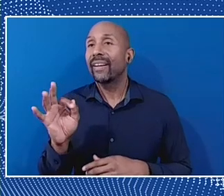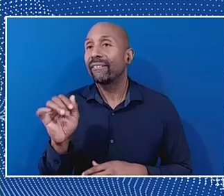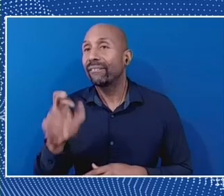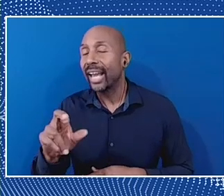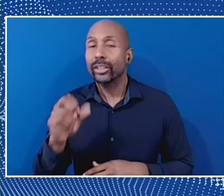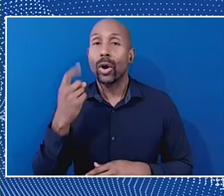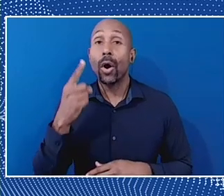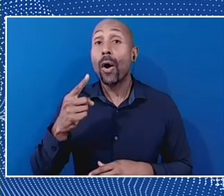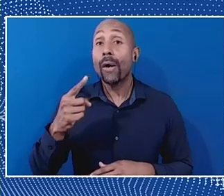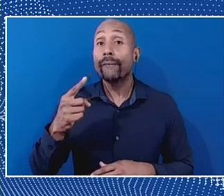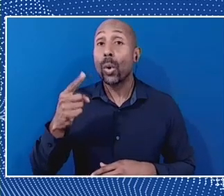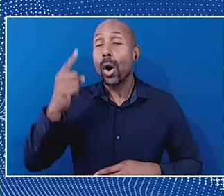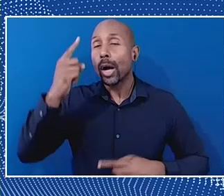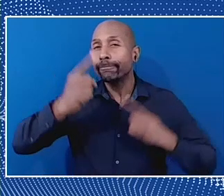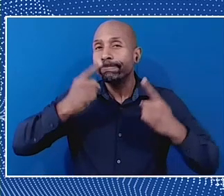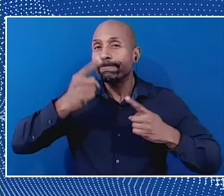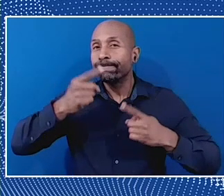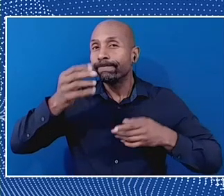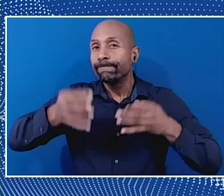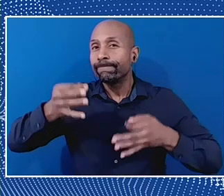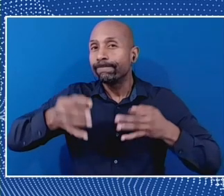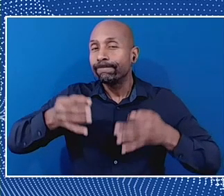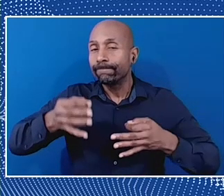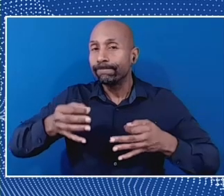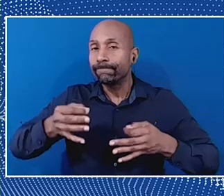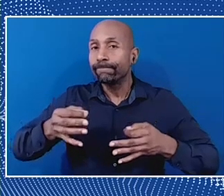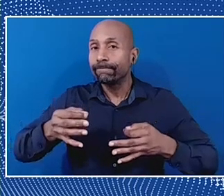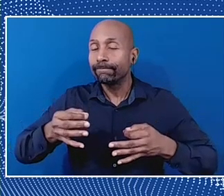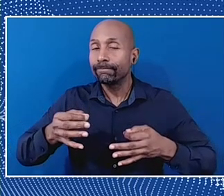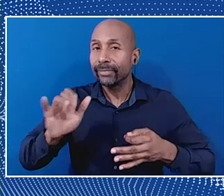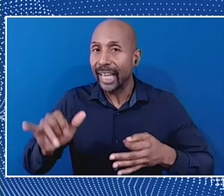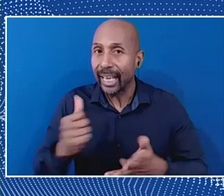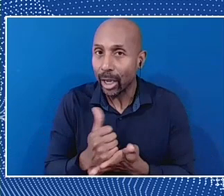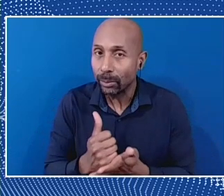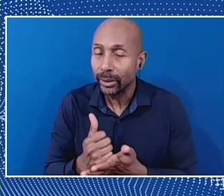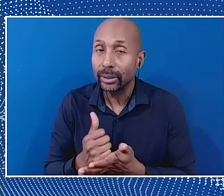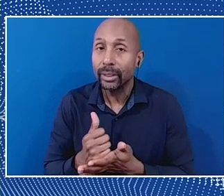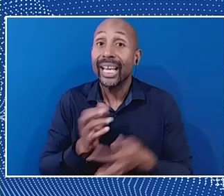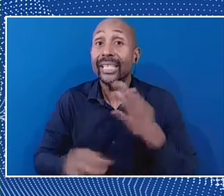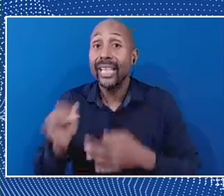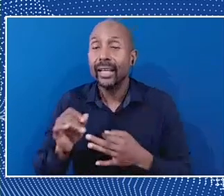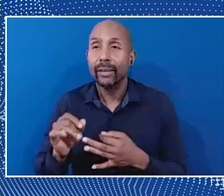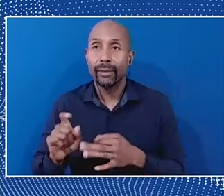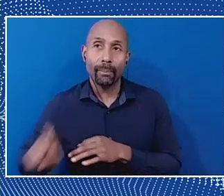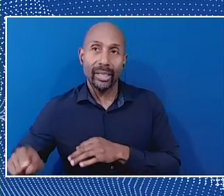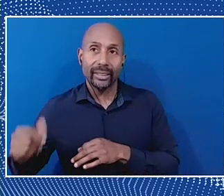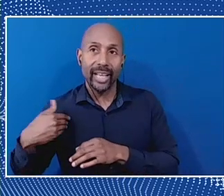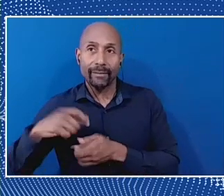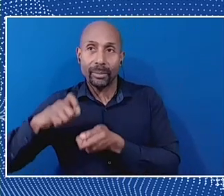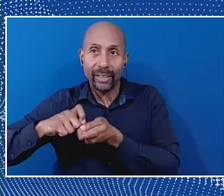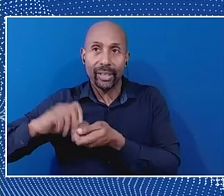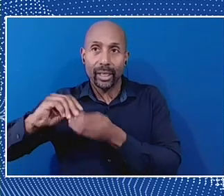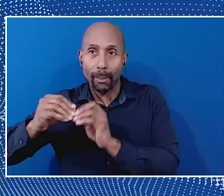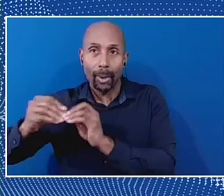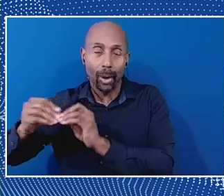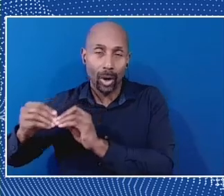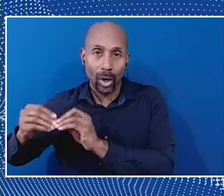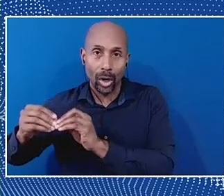meeting very specific metrics. So, yeah. Thank you. Thank you, Lane.